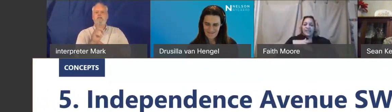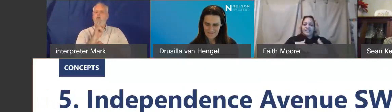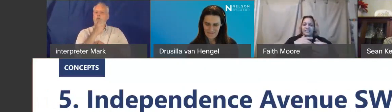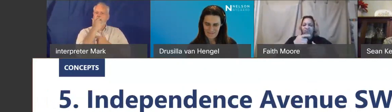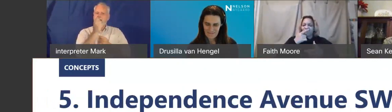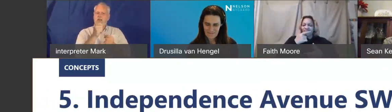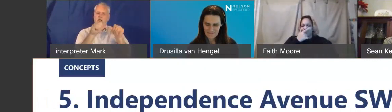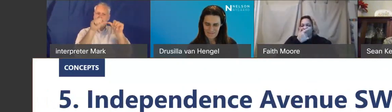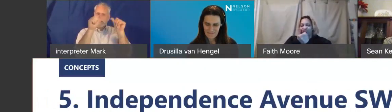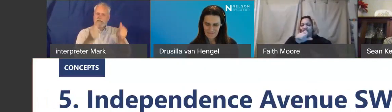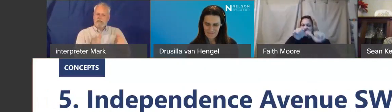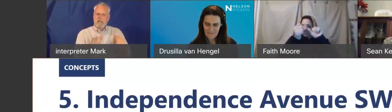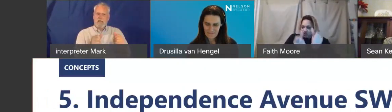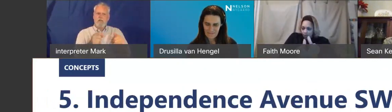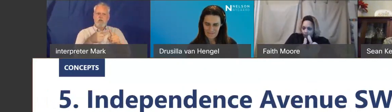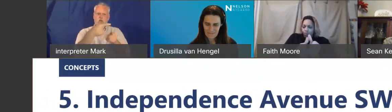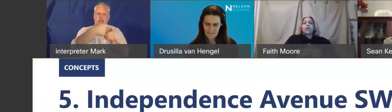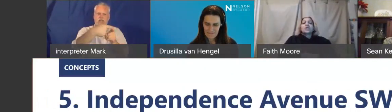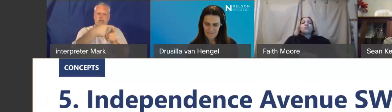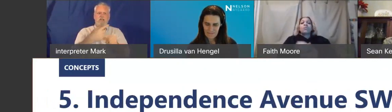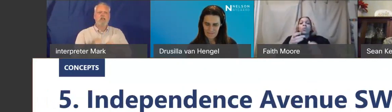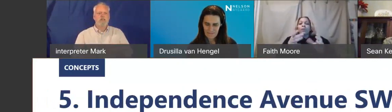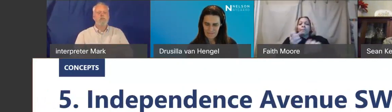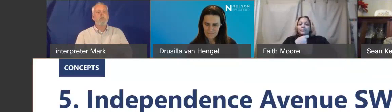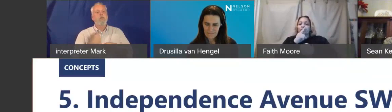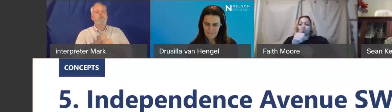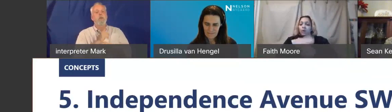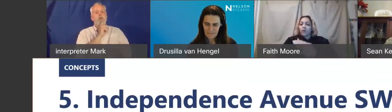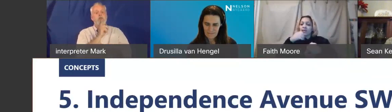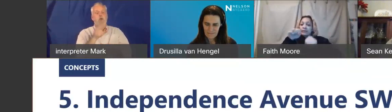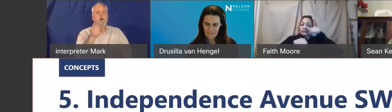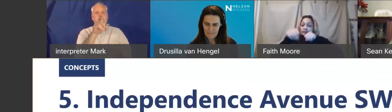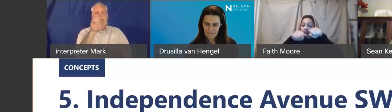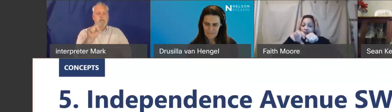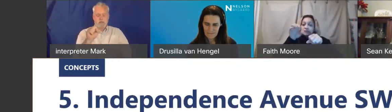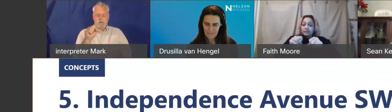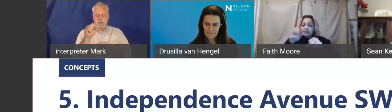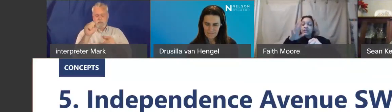Um, and we need to make sure that the cycles can get through there in their own space.